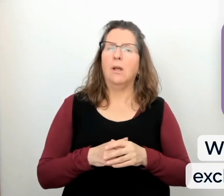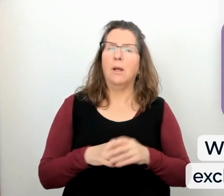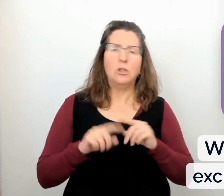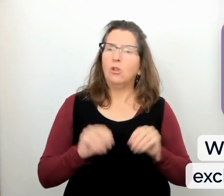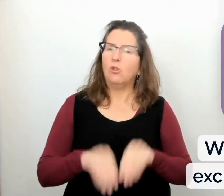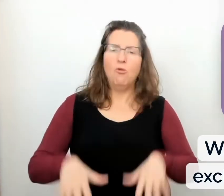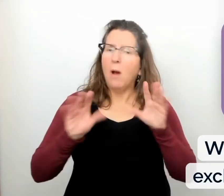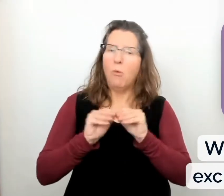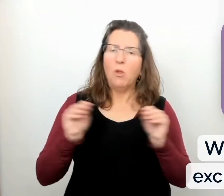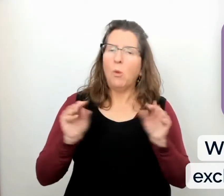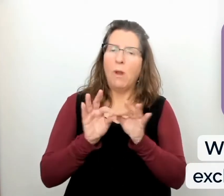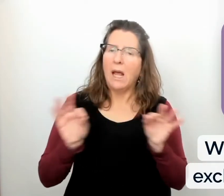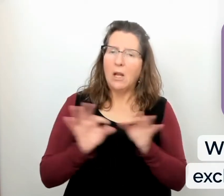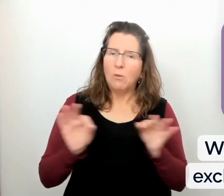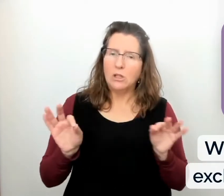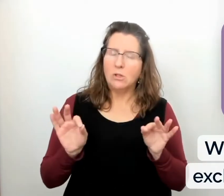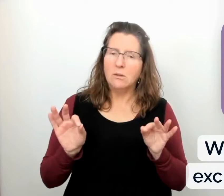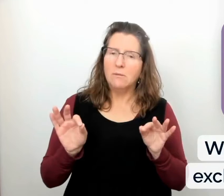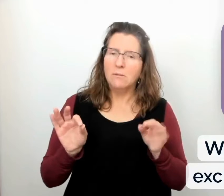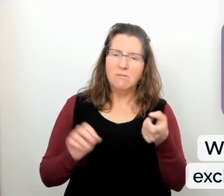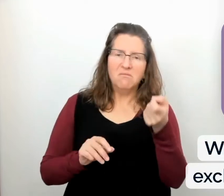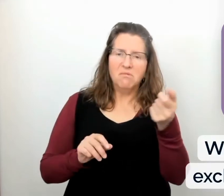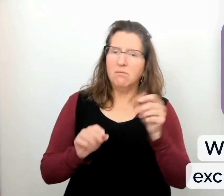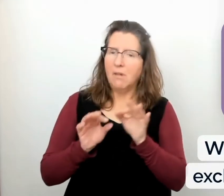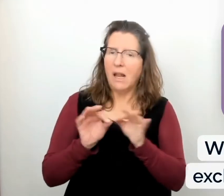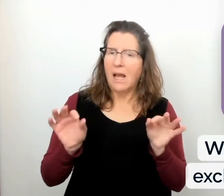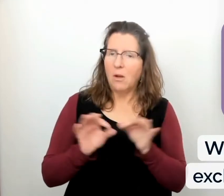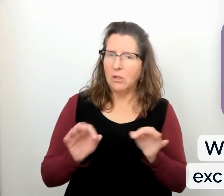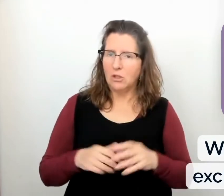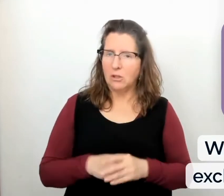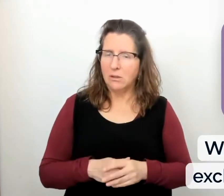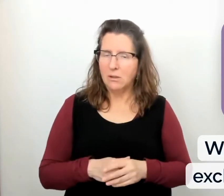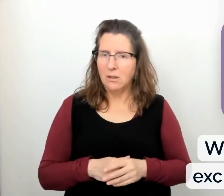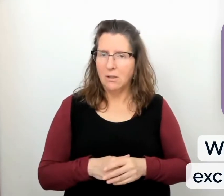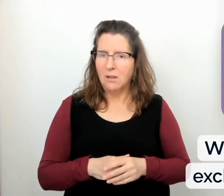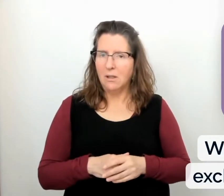But no one could communicate with her, so she grew up with no language. Almost no language.